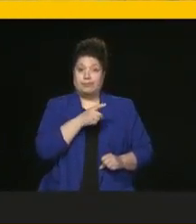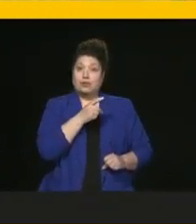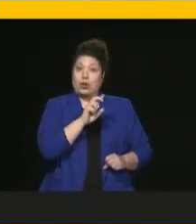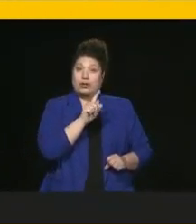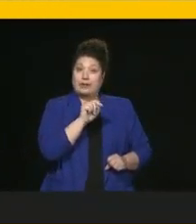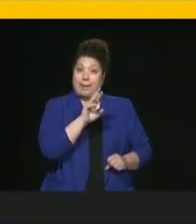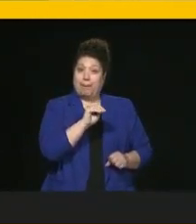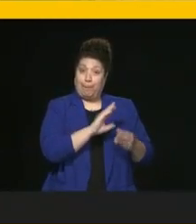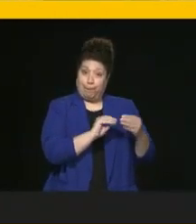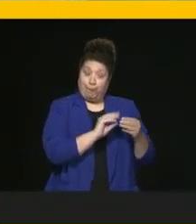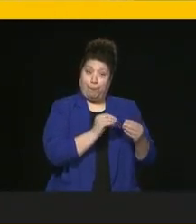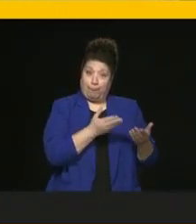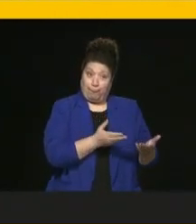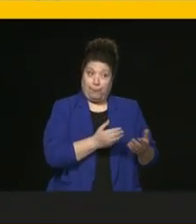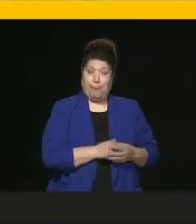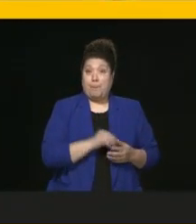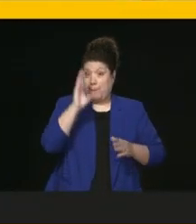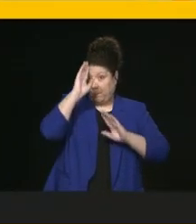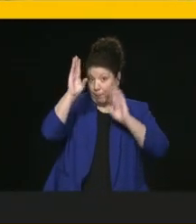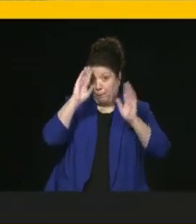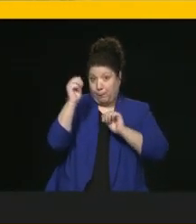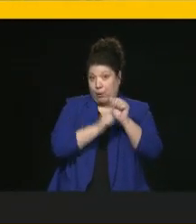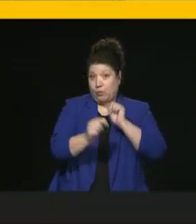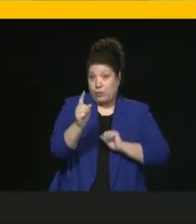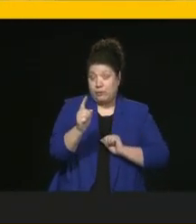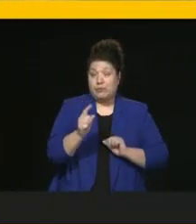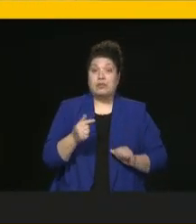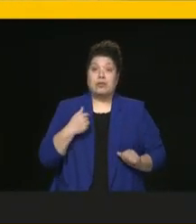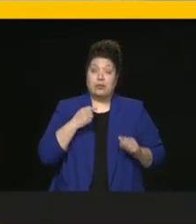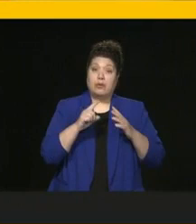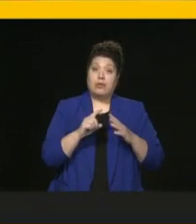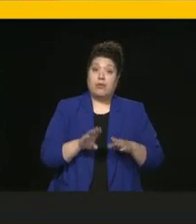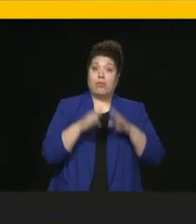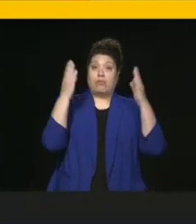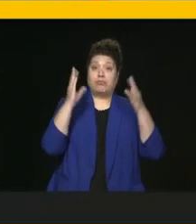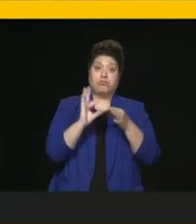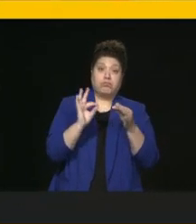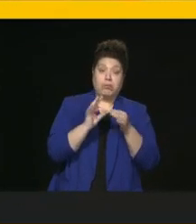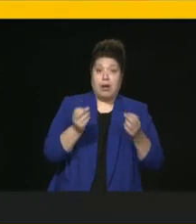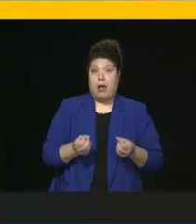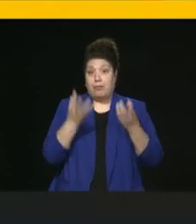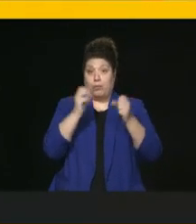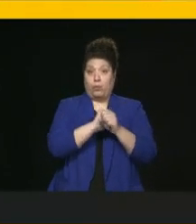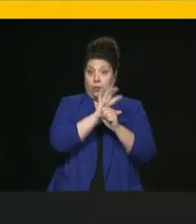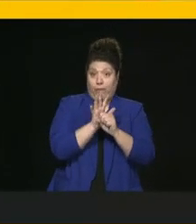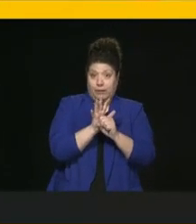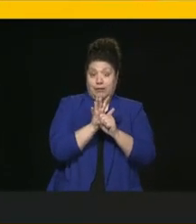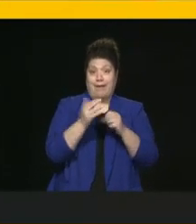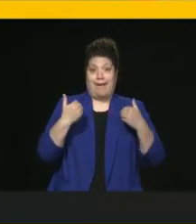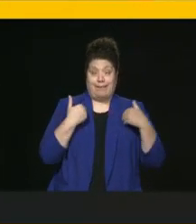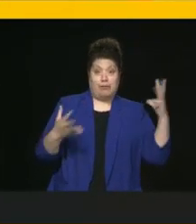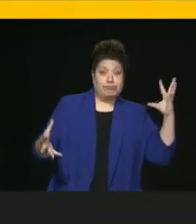DR. TAM, PLEASE. HELLO, EVERYONE. I'LL START AS USUAL WITH THE